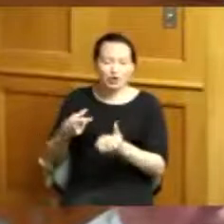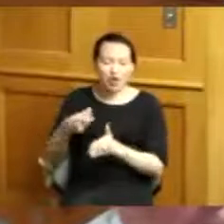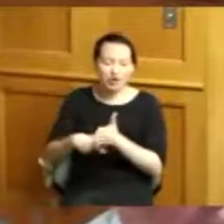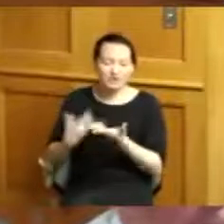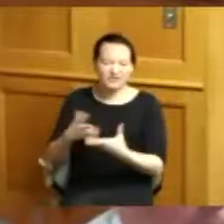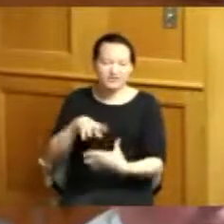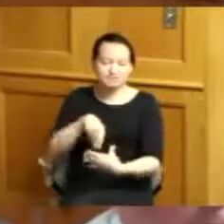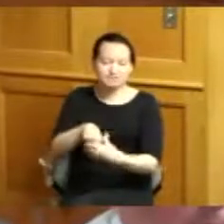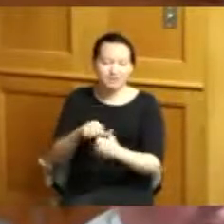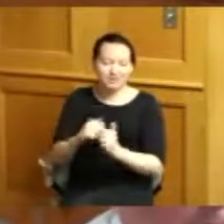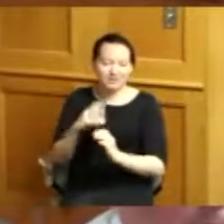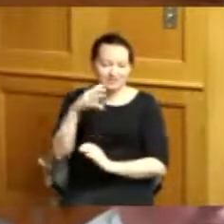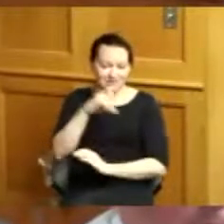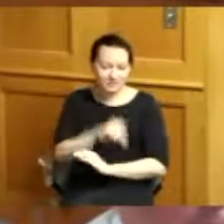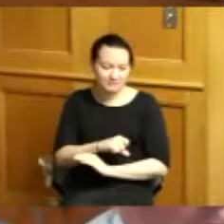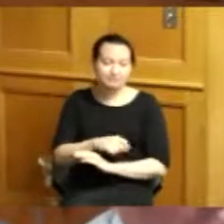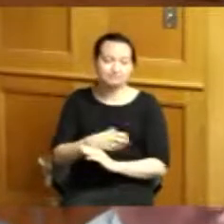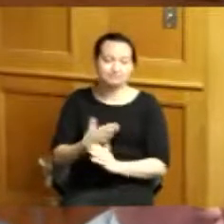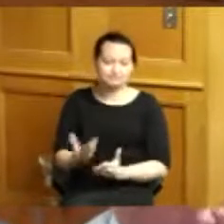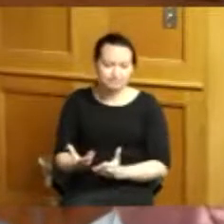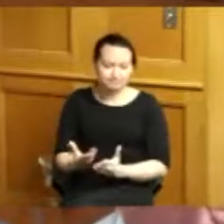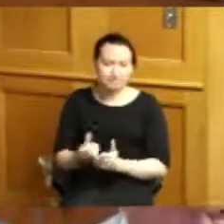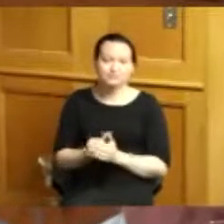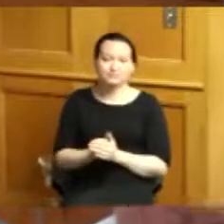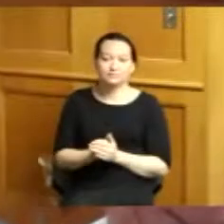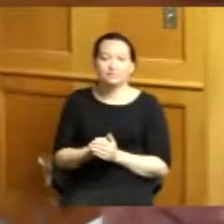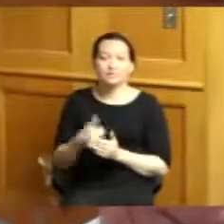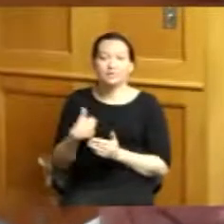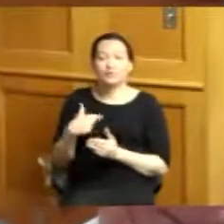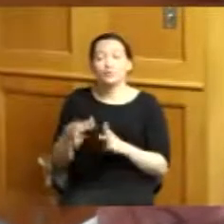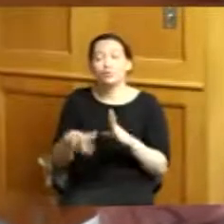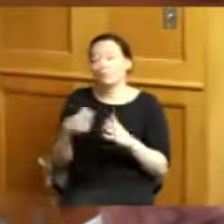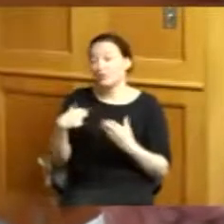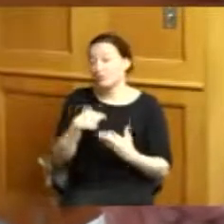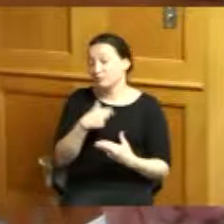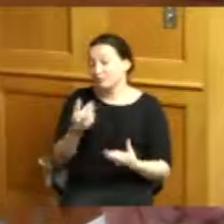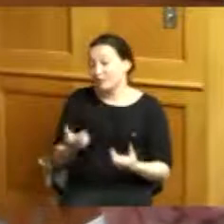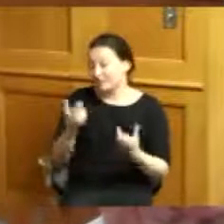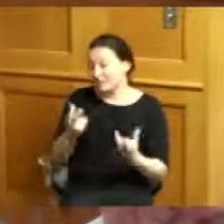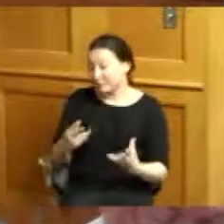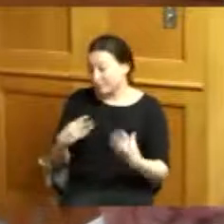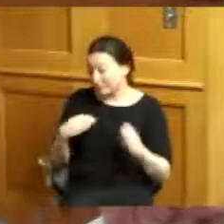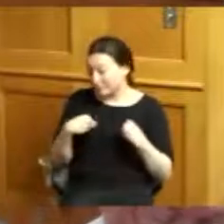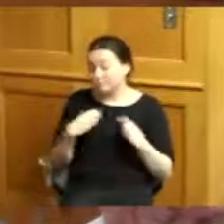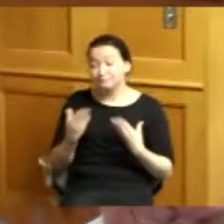the revised estimate so with that we recommend adoption and can take any questions at this time